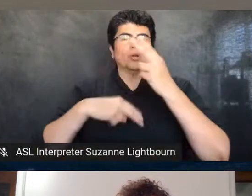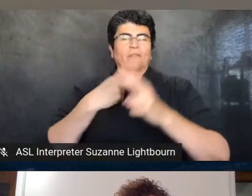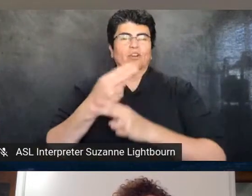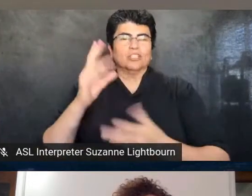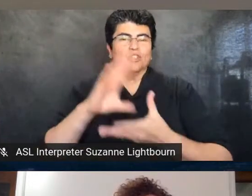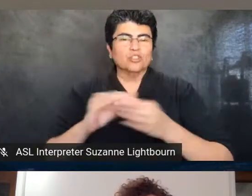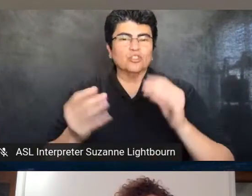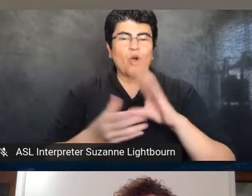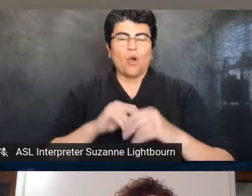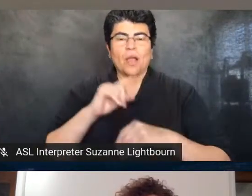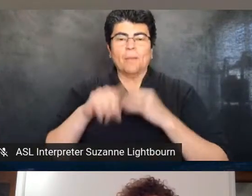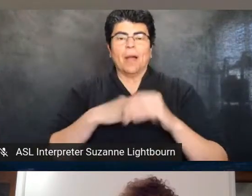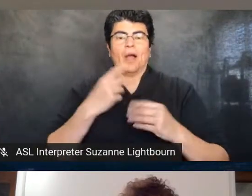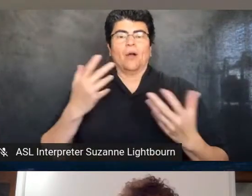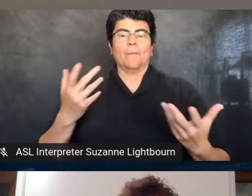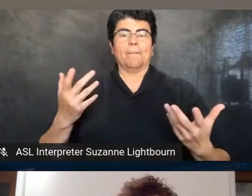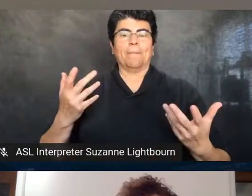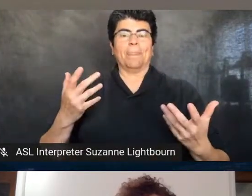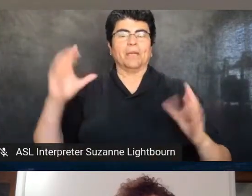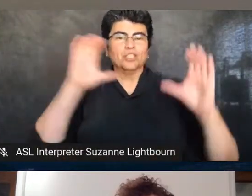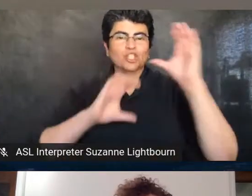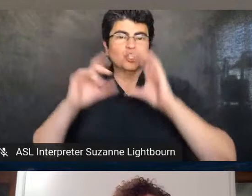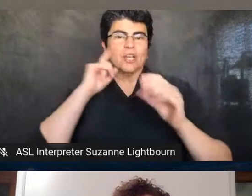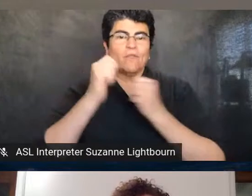of searching for love and finding love,